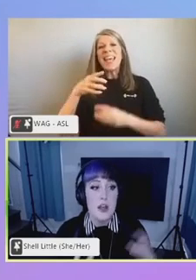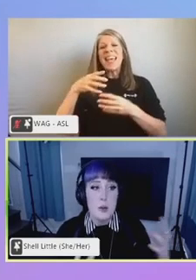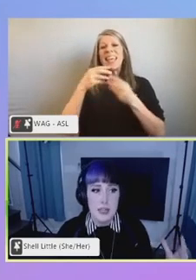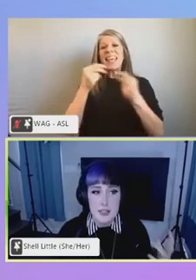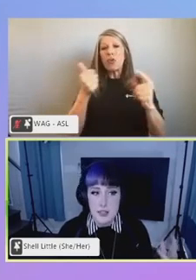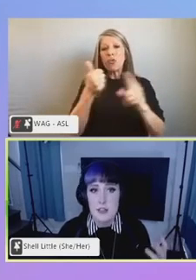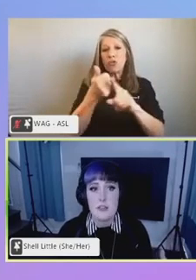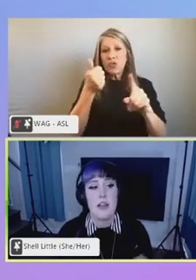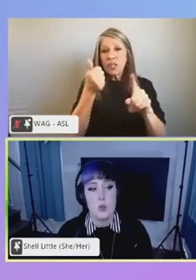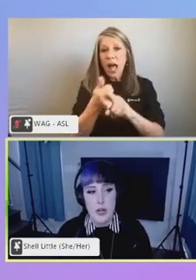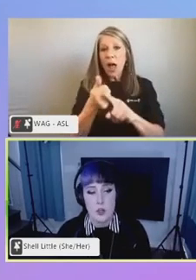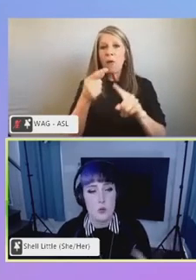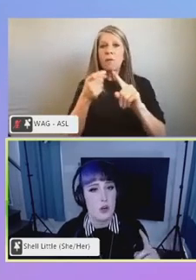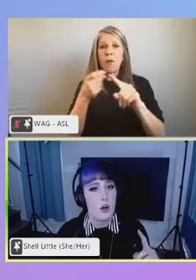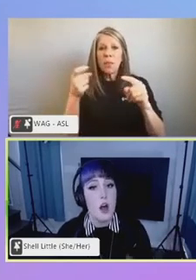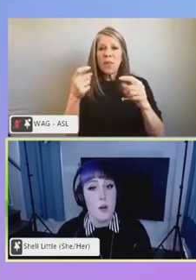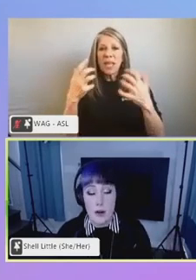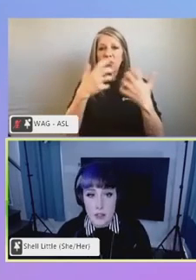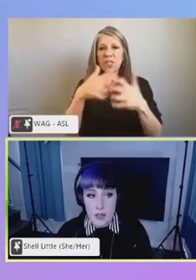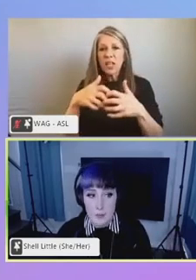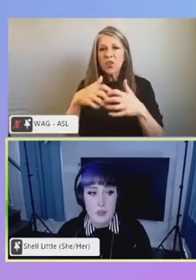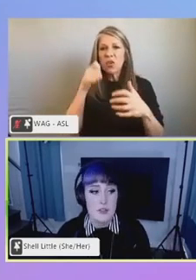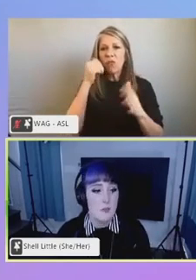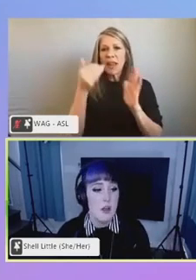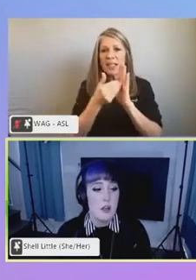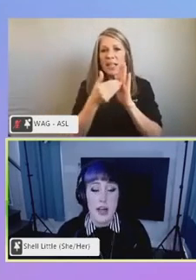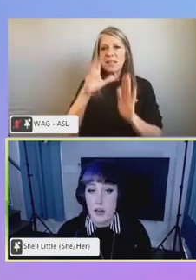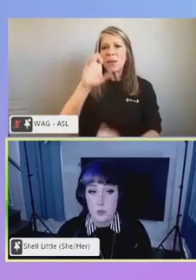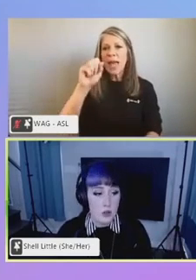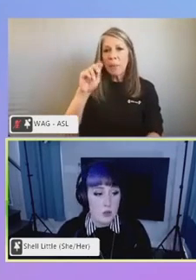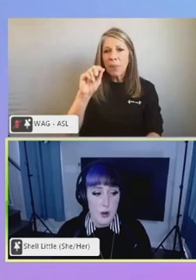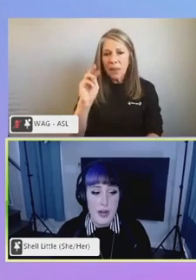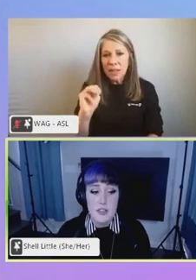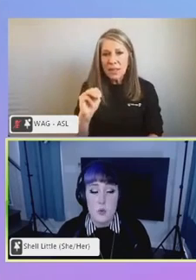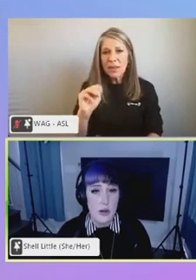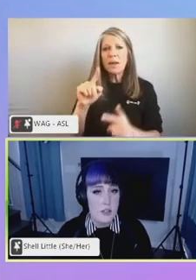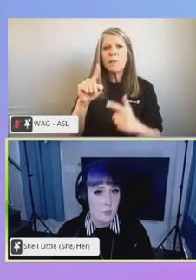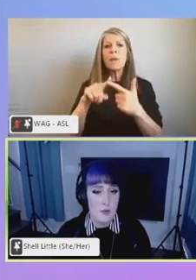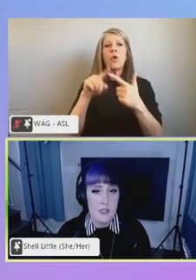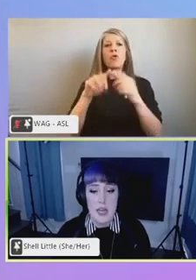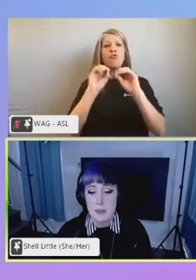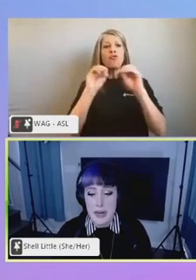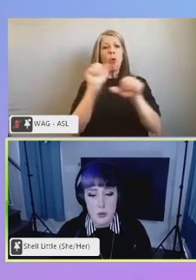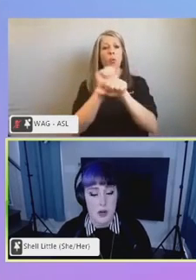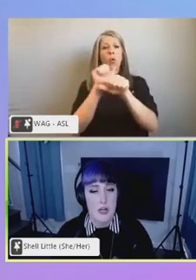highly recommend you check out the detox. Heal book, the grind culture yourself from the poisonous intersection of racism, capitalism, and the need to